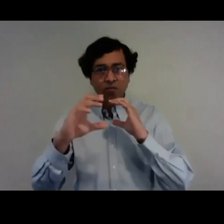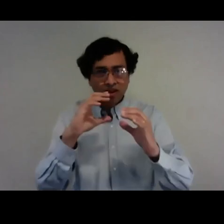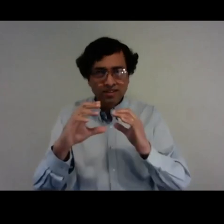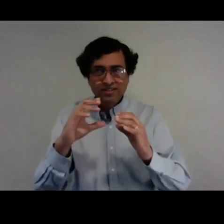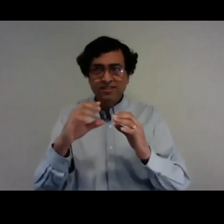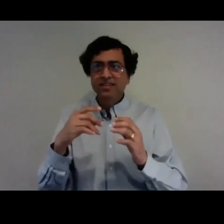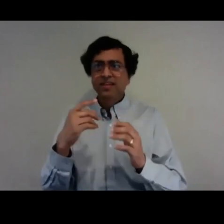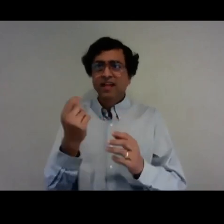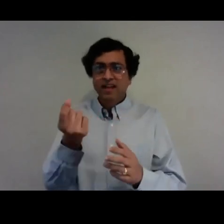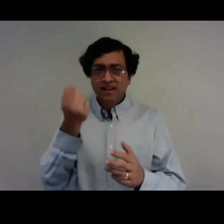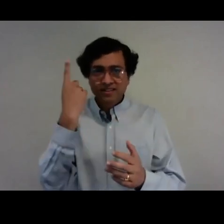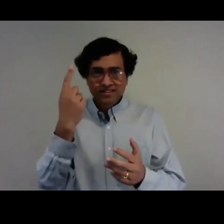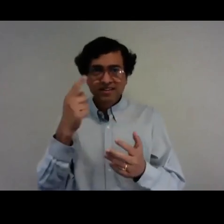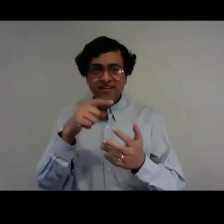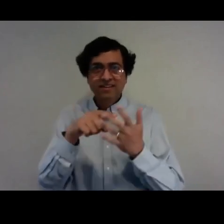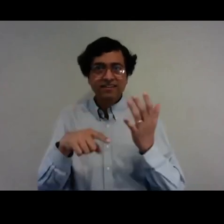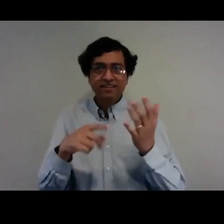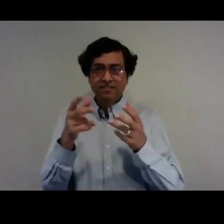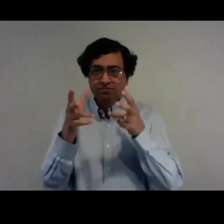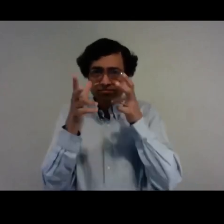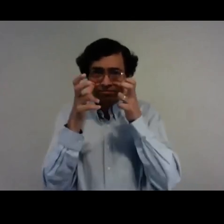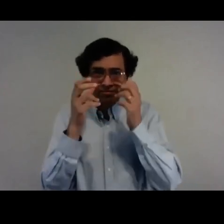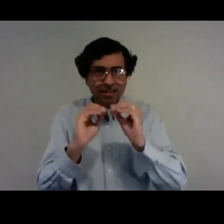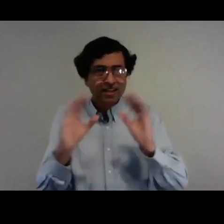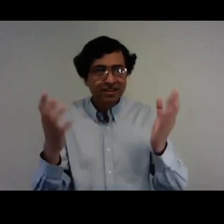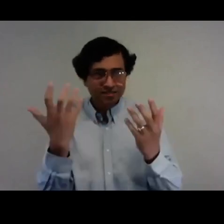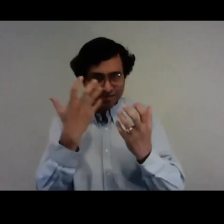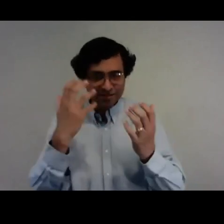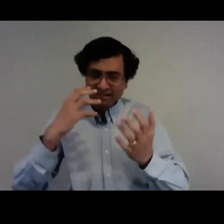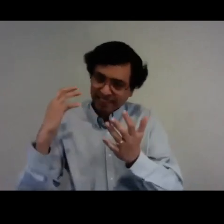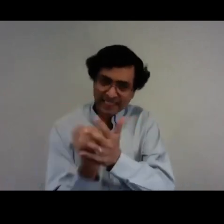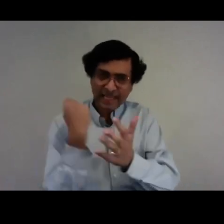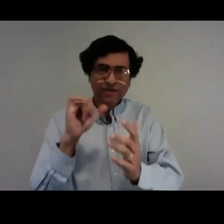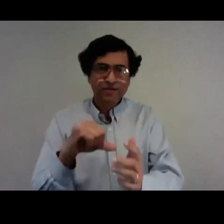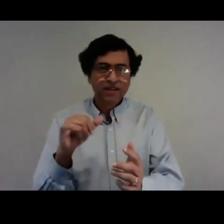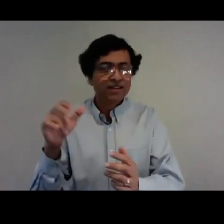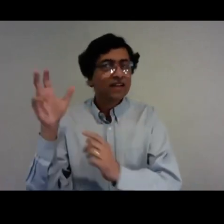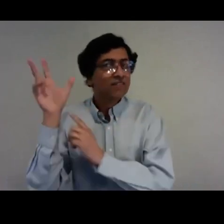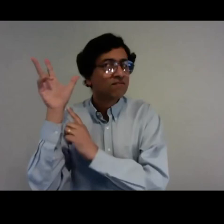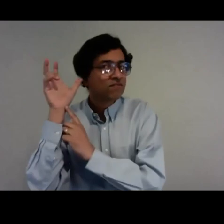When the intent is to communicate and understand and all that is